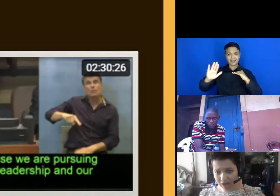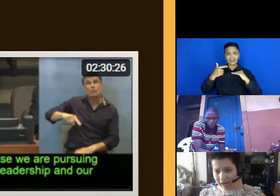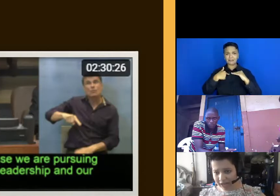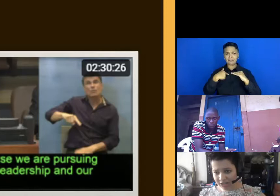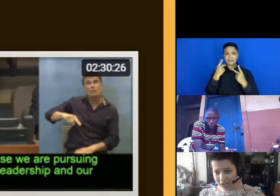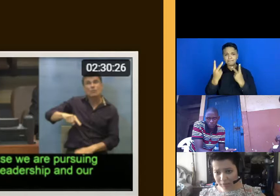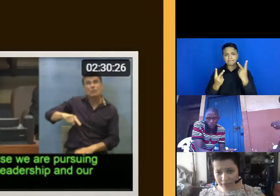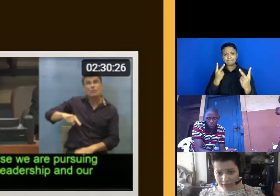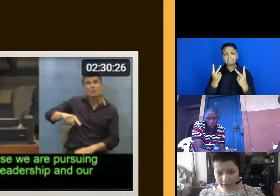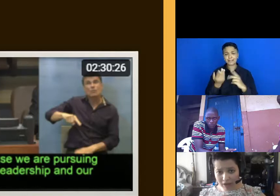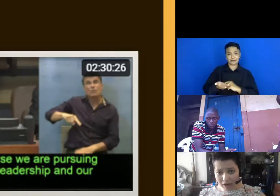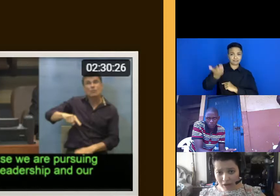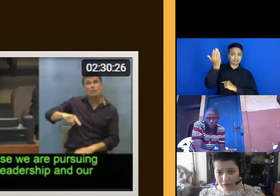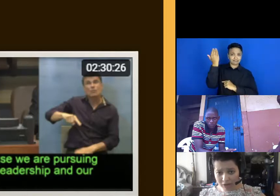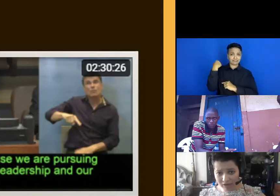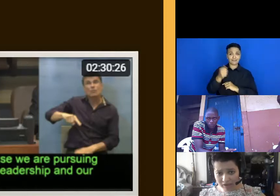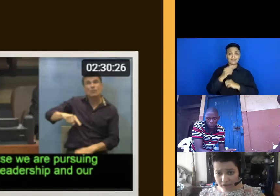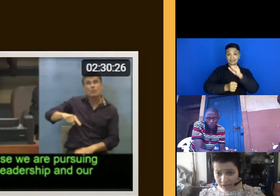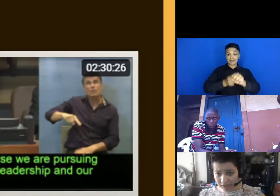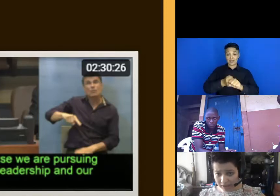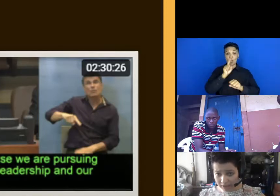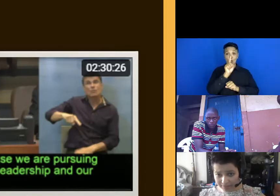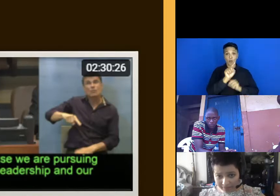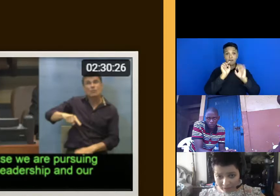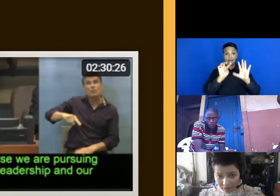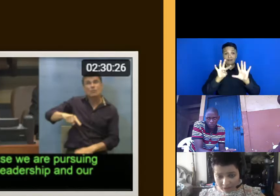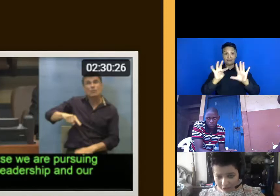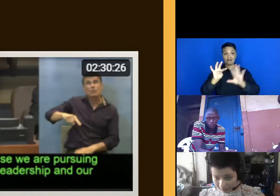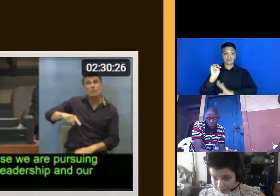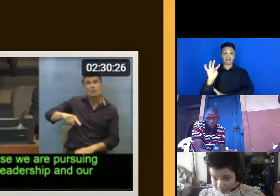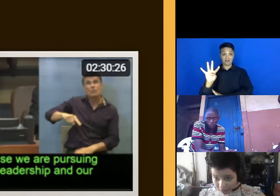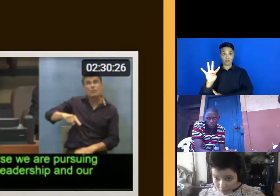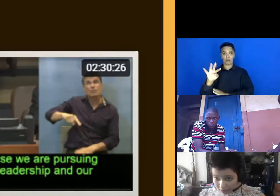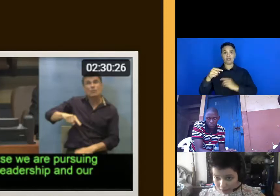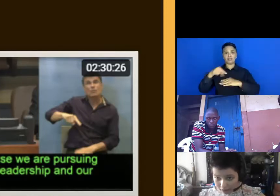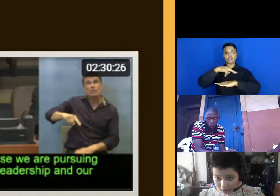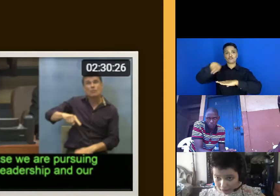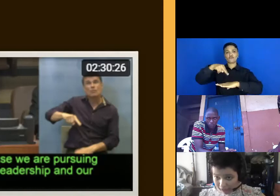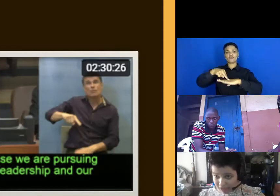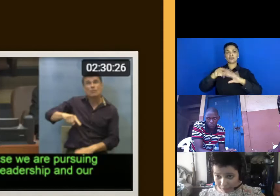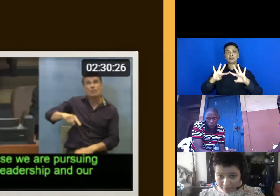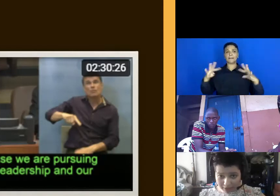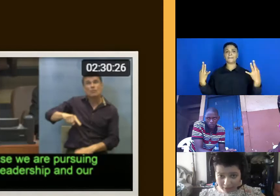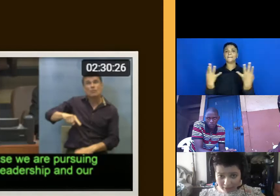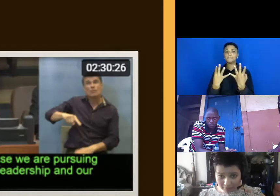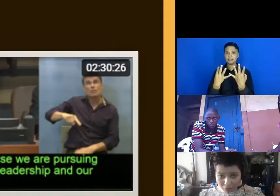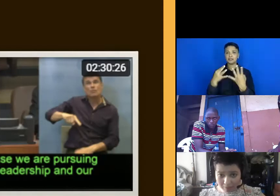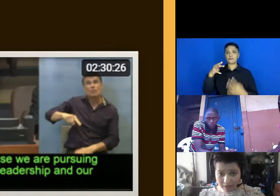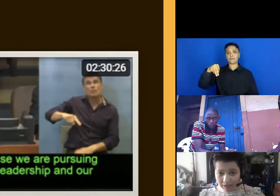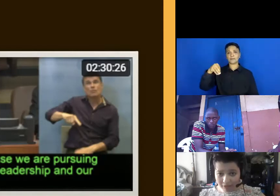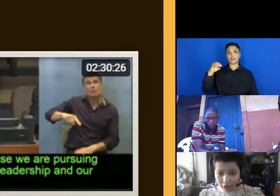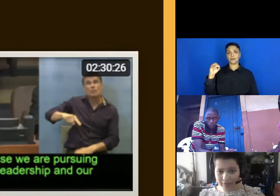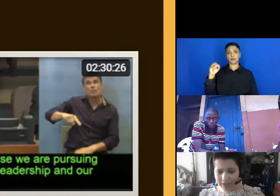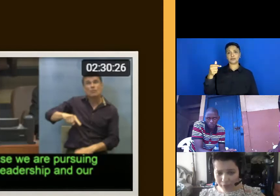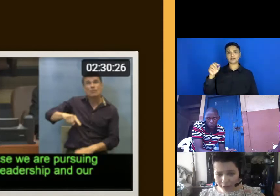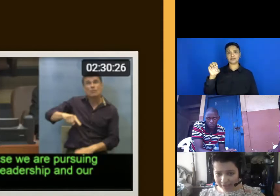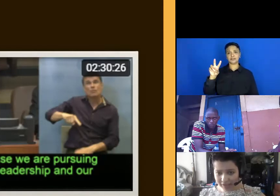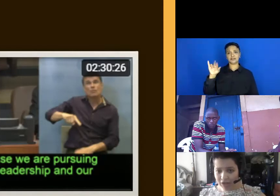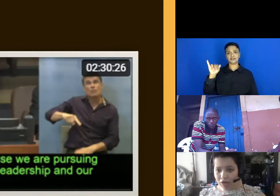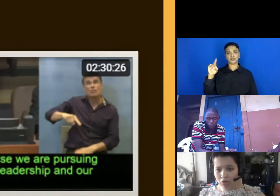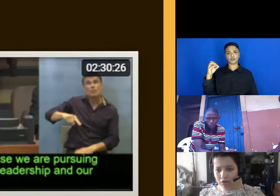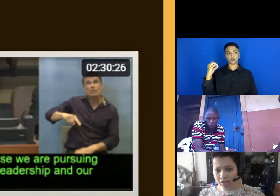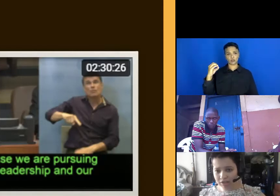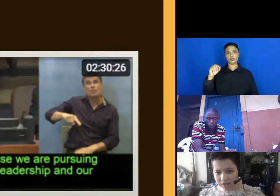as some of the understanding sorry uh as some of the women involved in the process who does